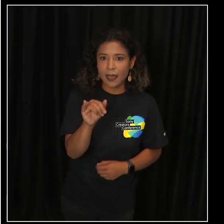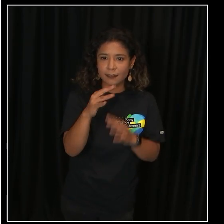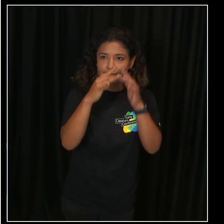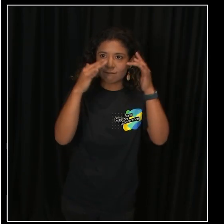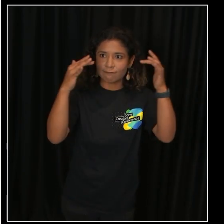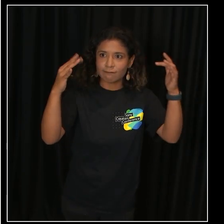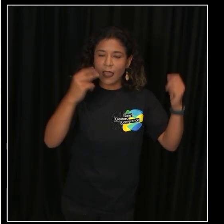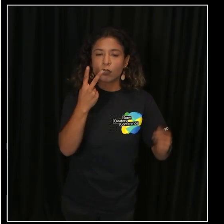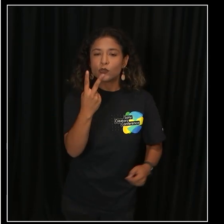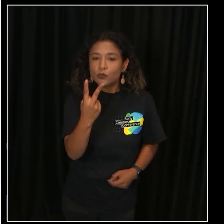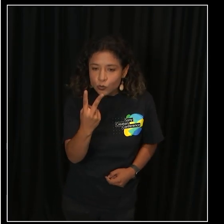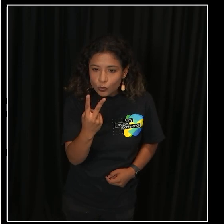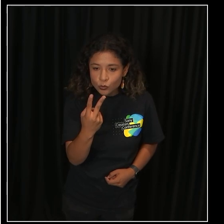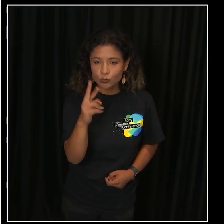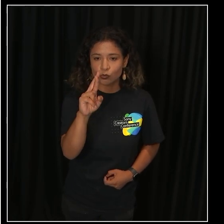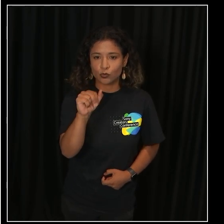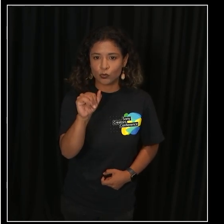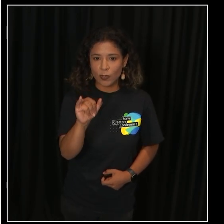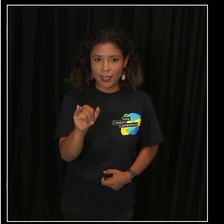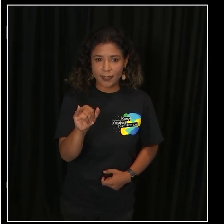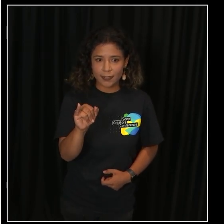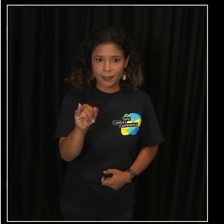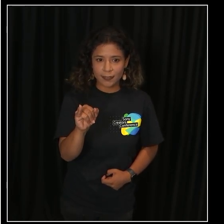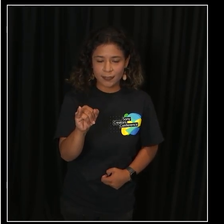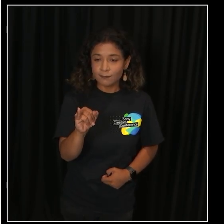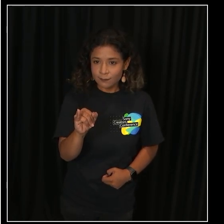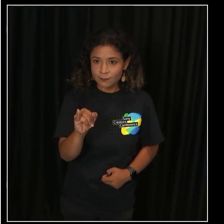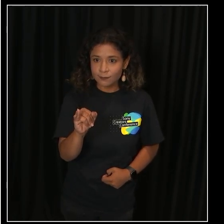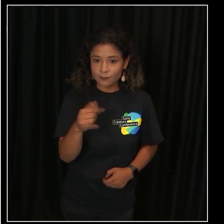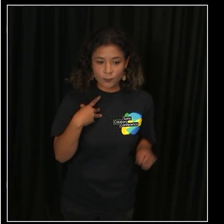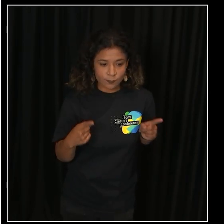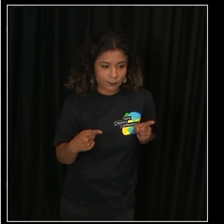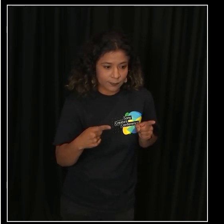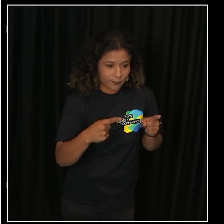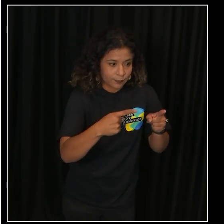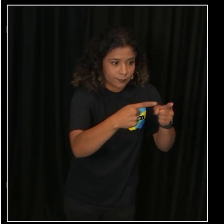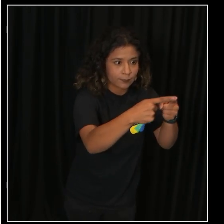Because remember, these guys are targeting the exact same point. They're interpolating to the exact same point and they're really, really close.